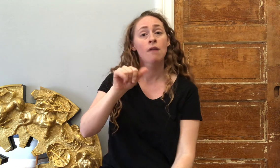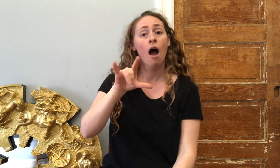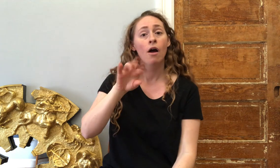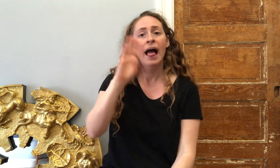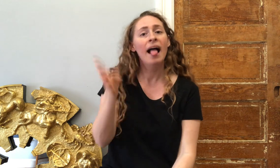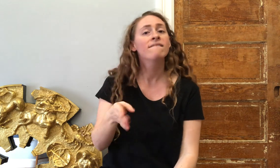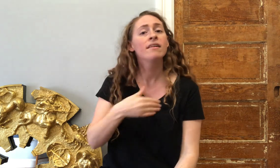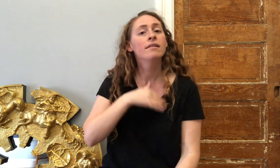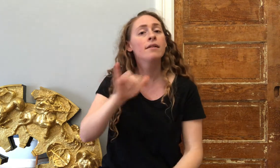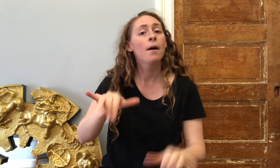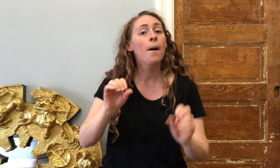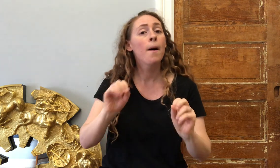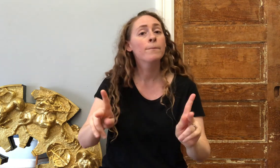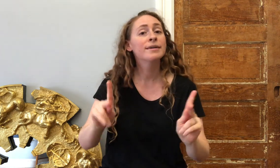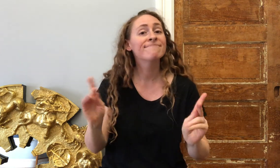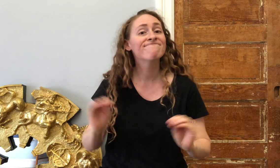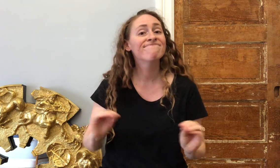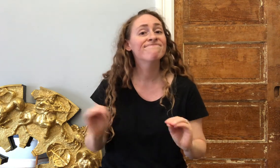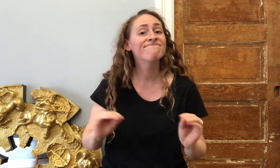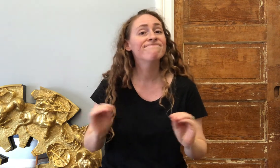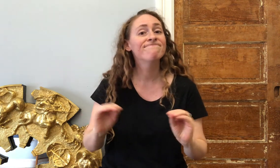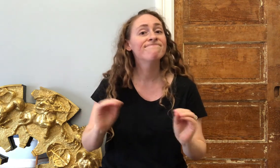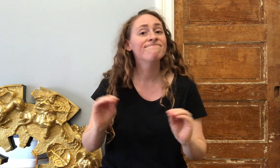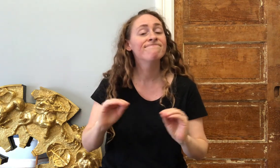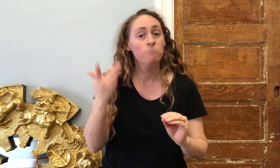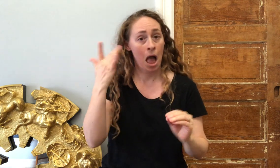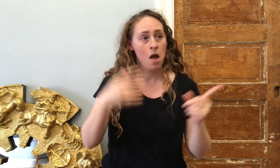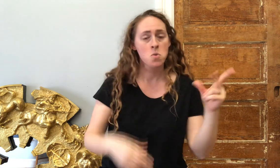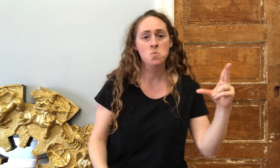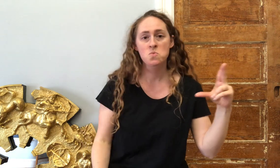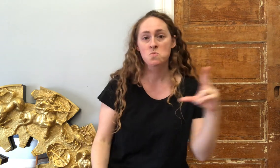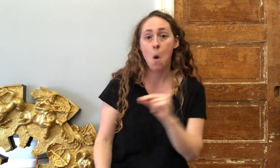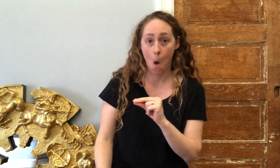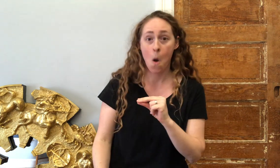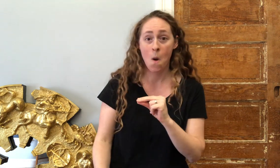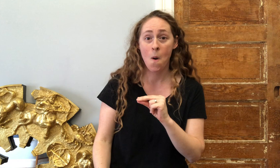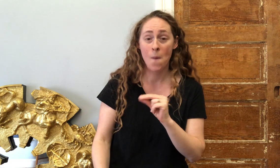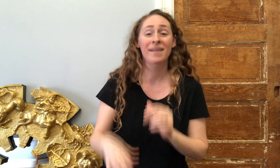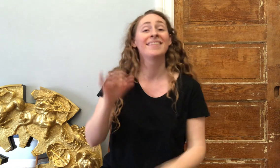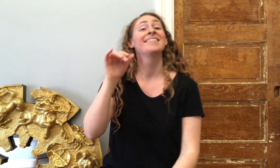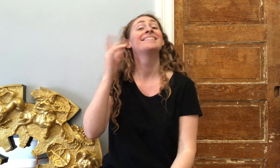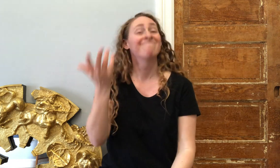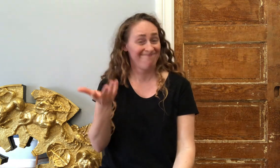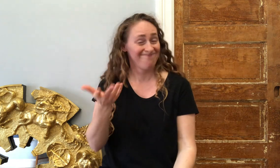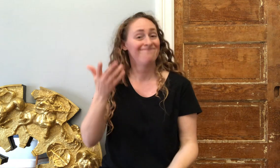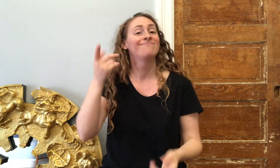Taylor never had that opportunity because his request was declined.